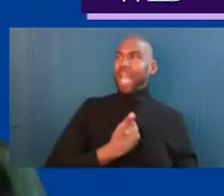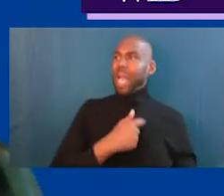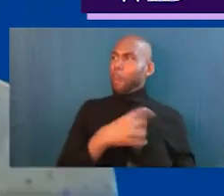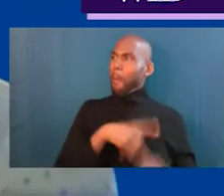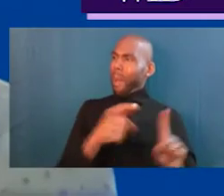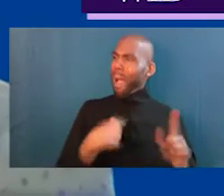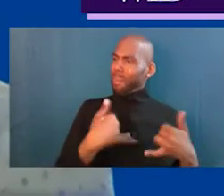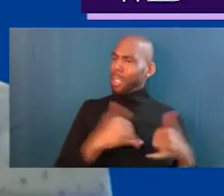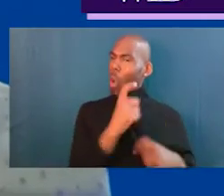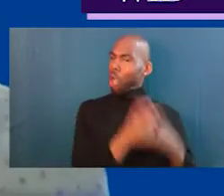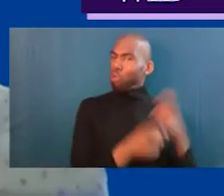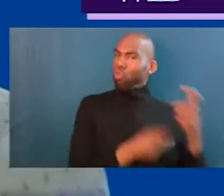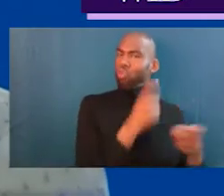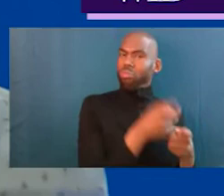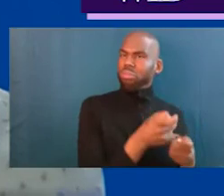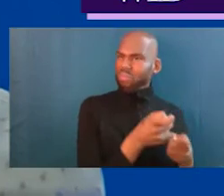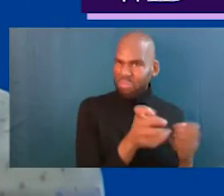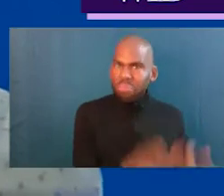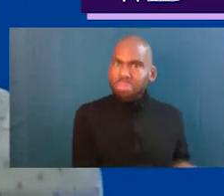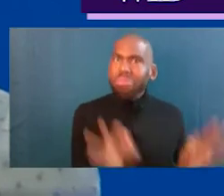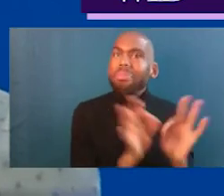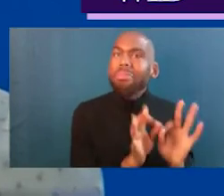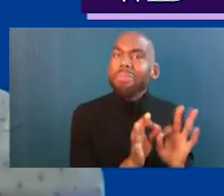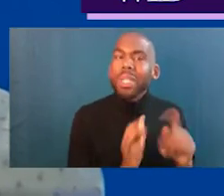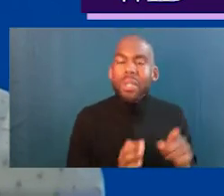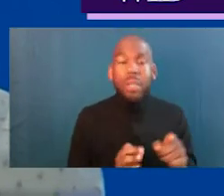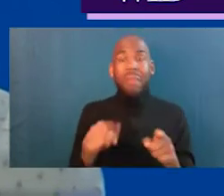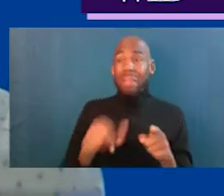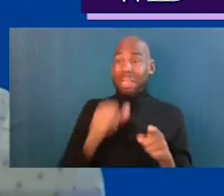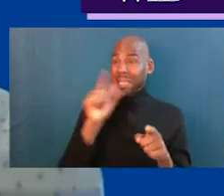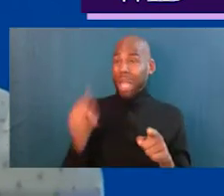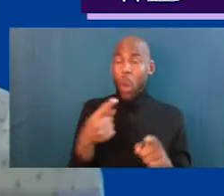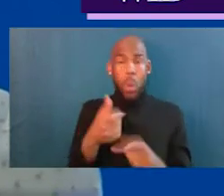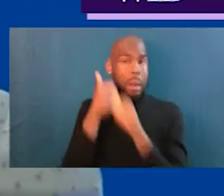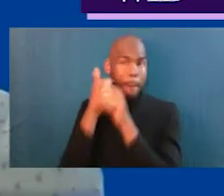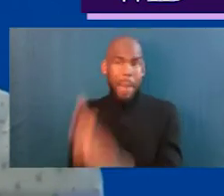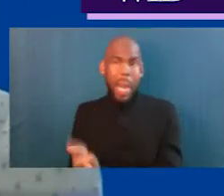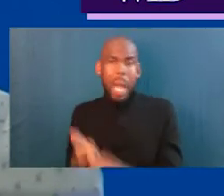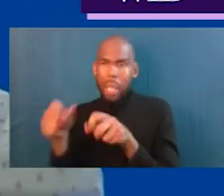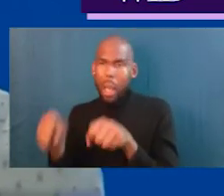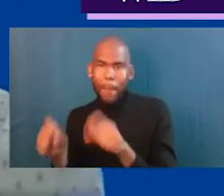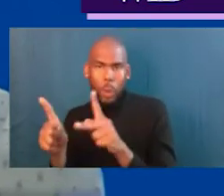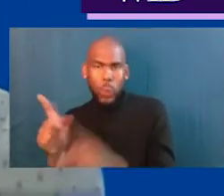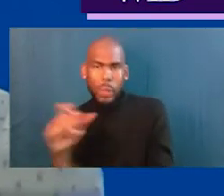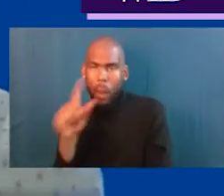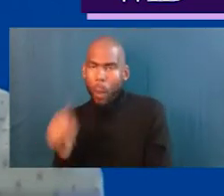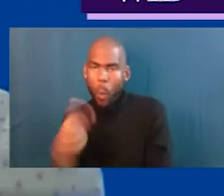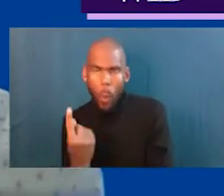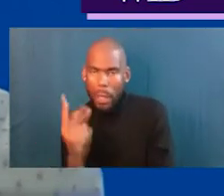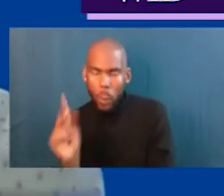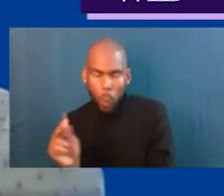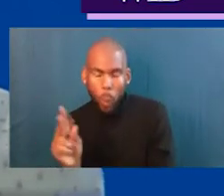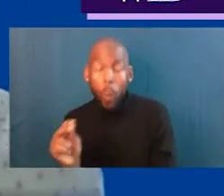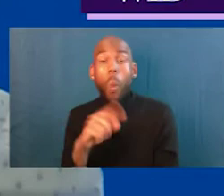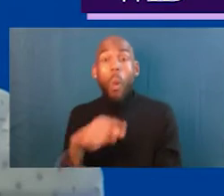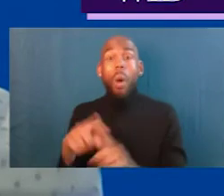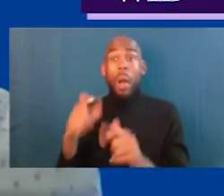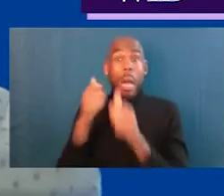Once we realized that this isn't just a compliance opportunity, once we get beyond the compliance